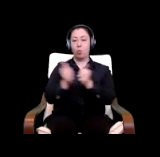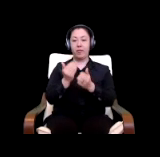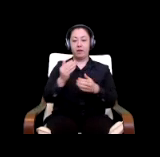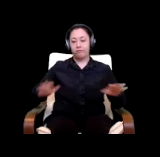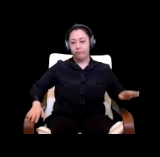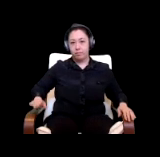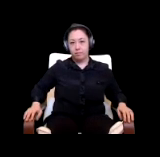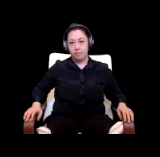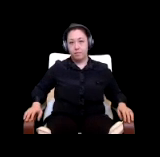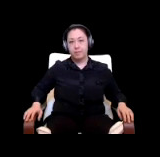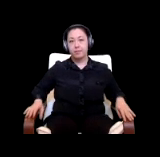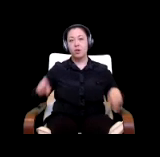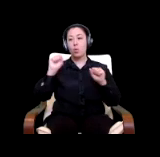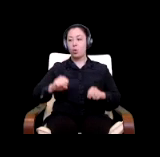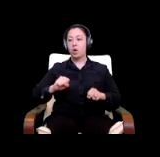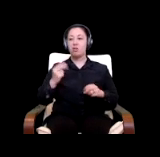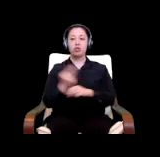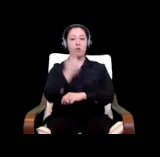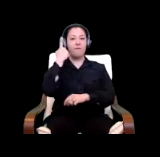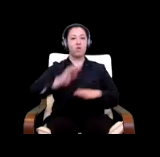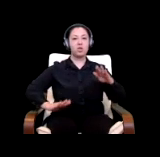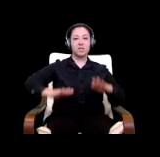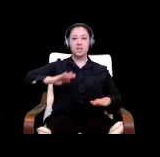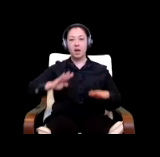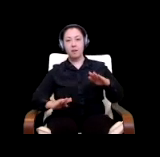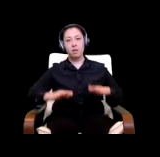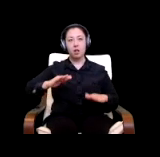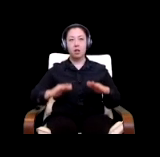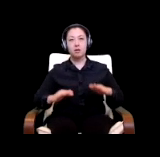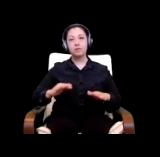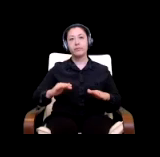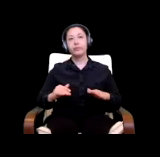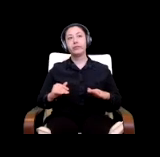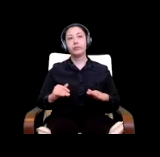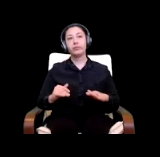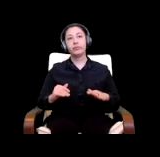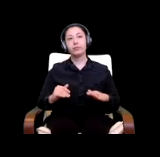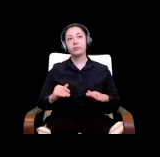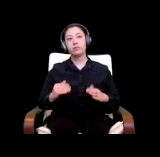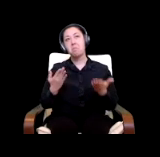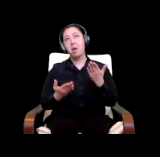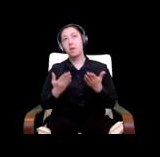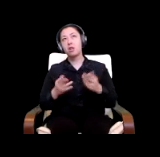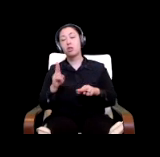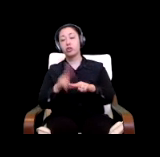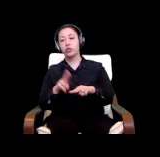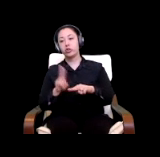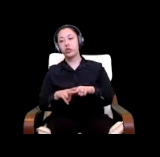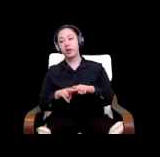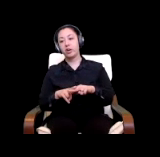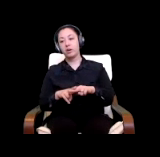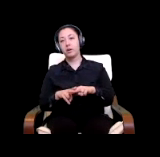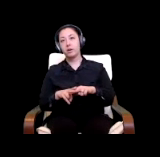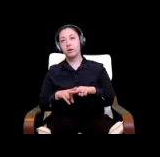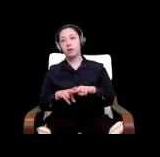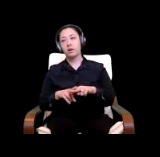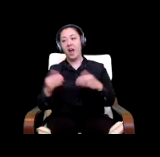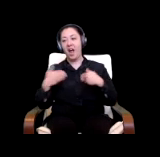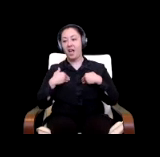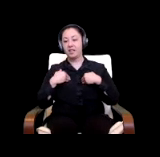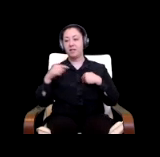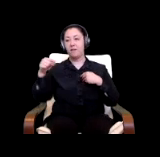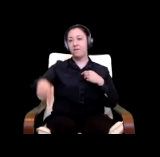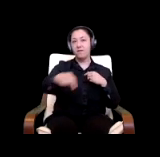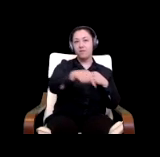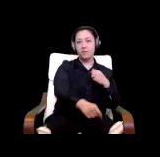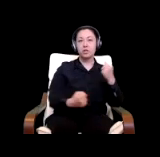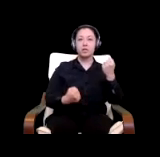that they can stabilize themselves, providing chairs that have feet support so they can center